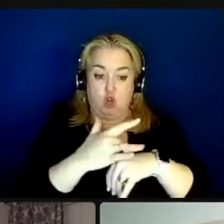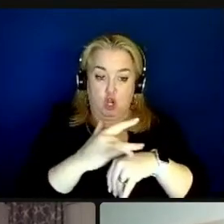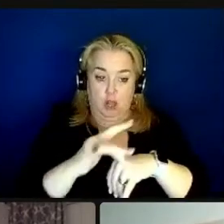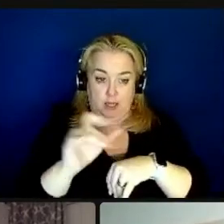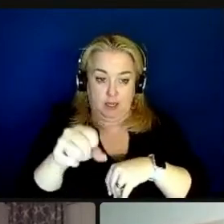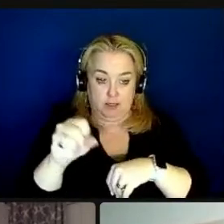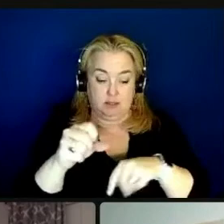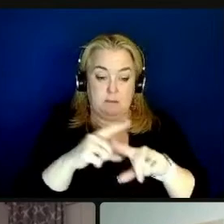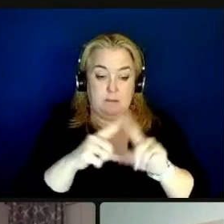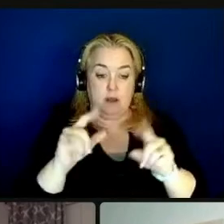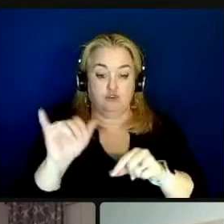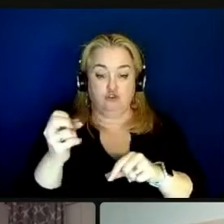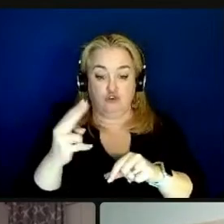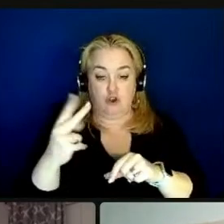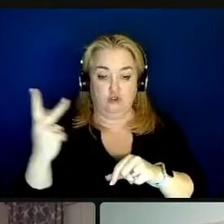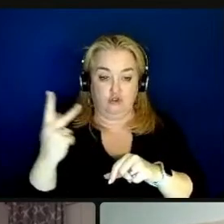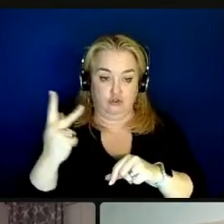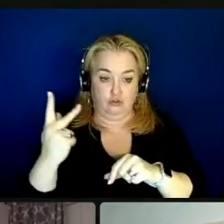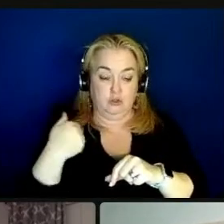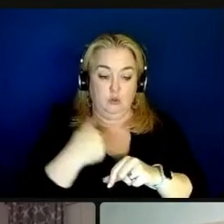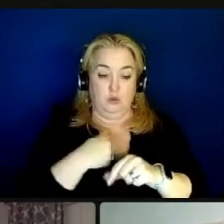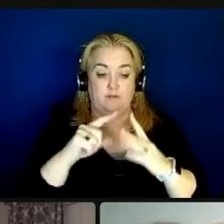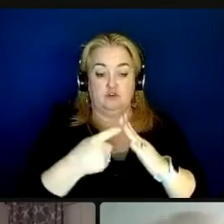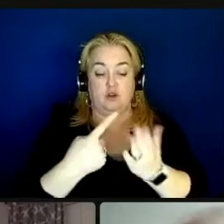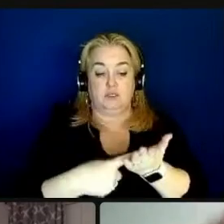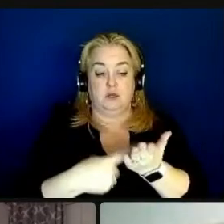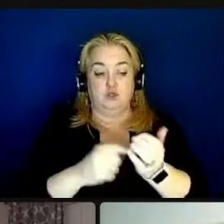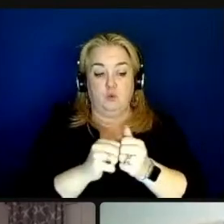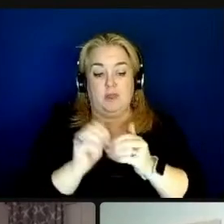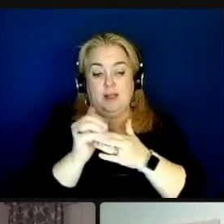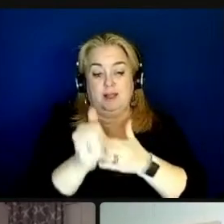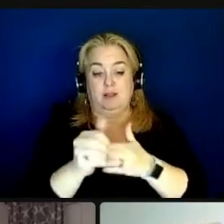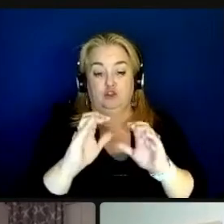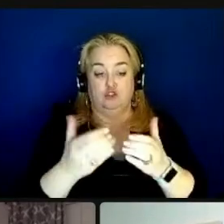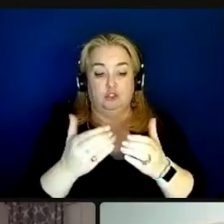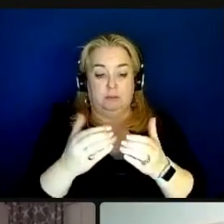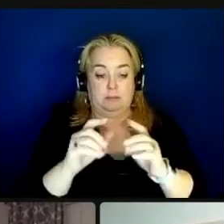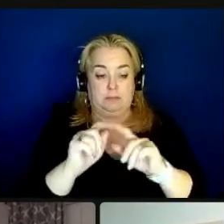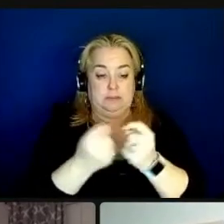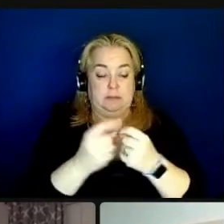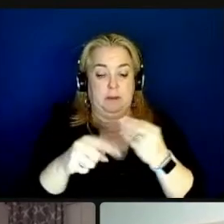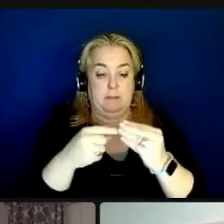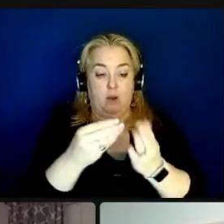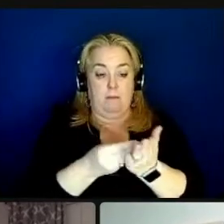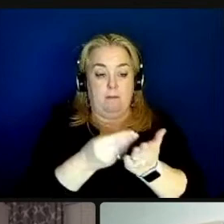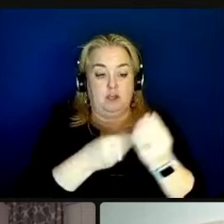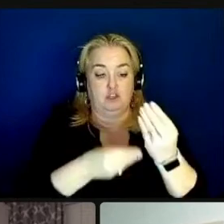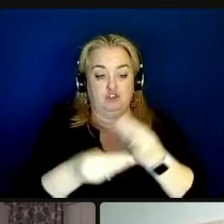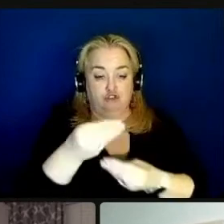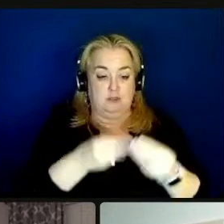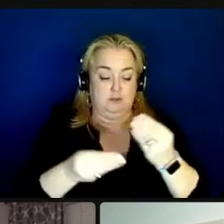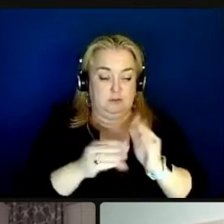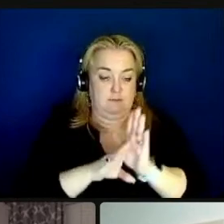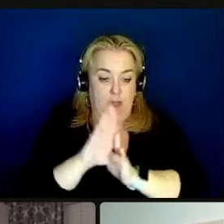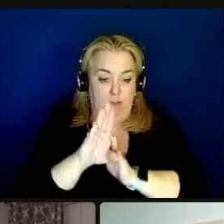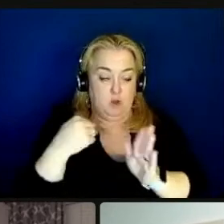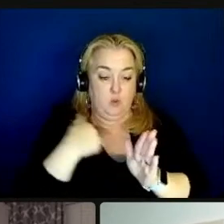IN OUR BUDGET DEVELOPMENT PROCESS.